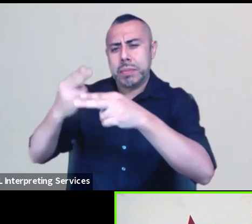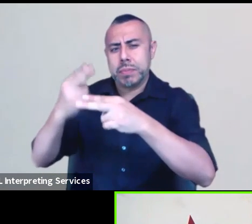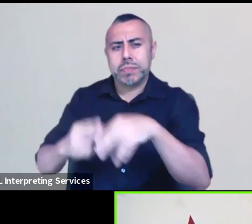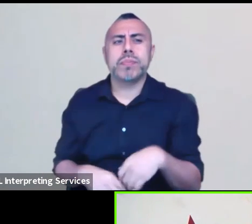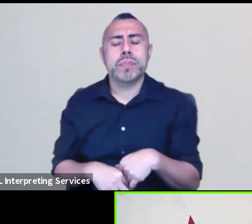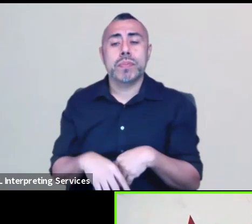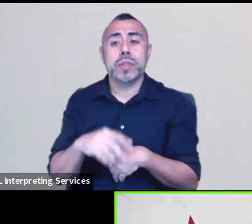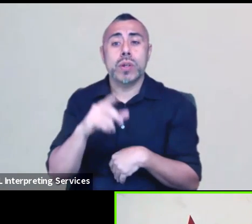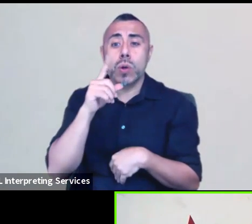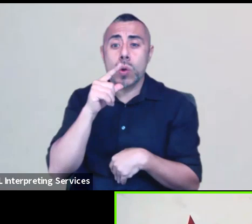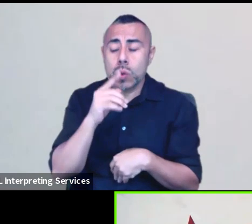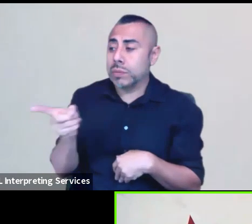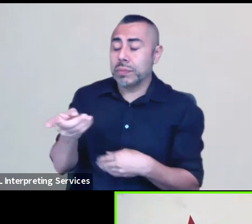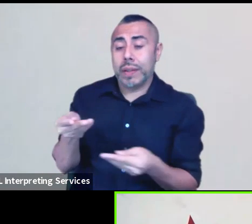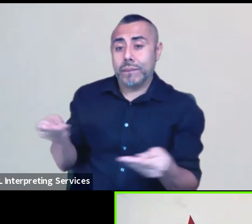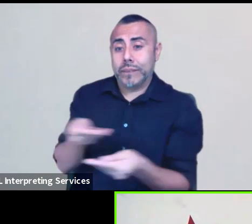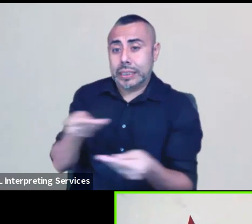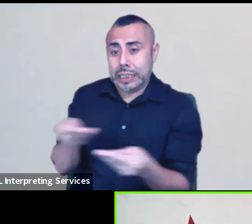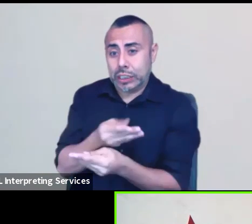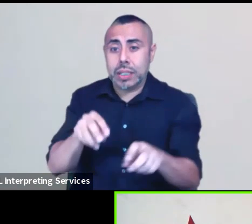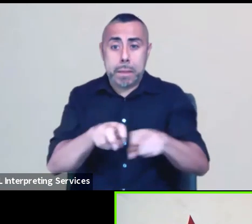are gathered on and I'm then I'm gonna invite...